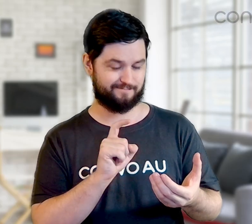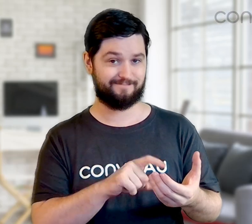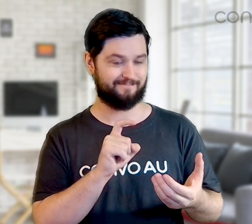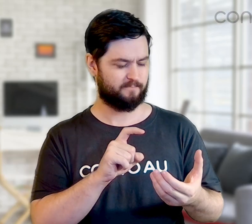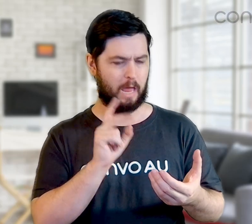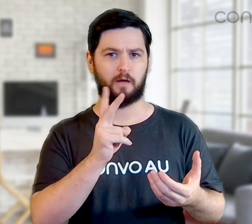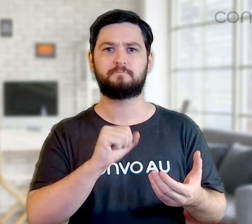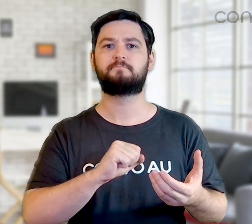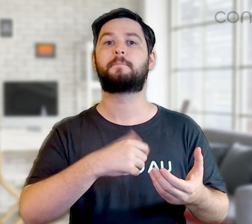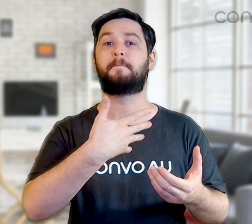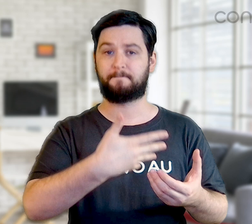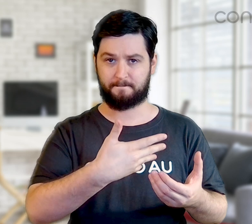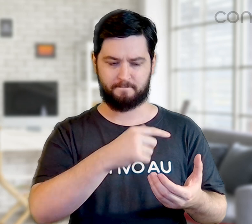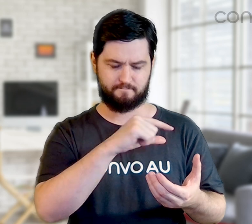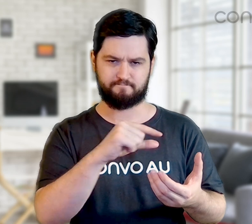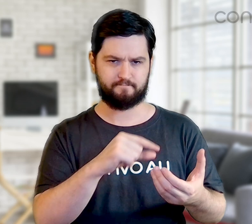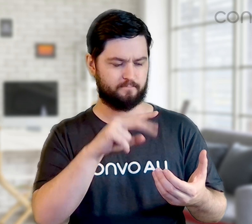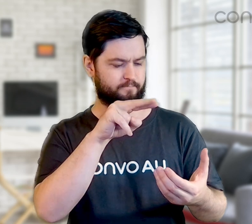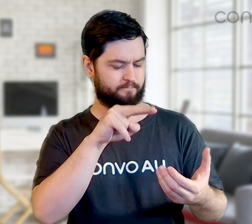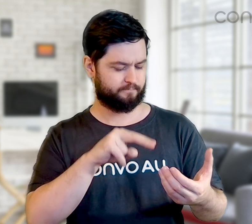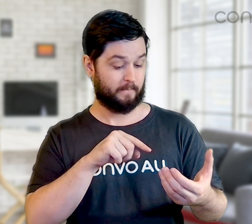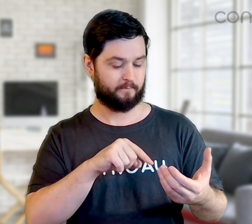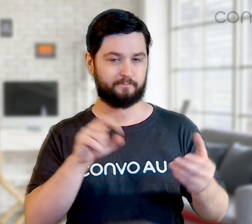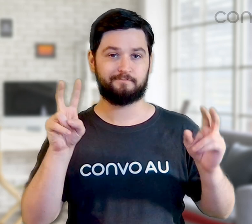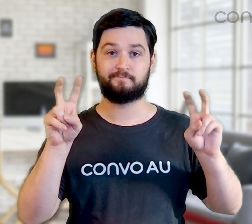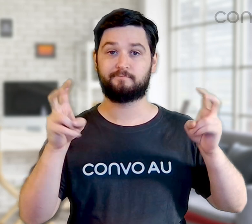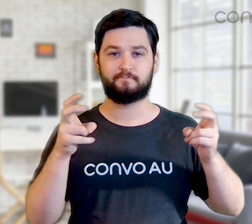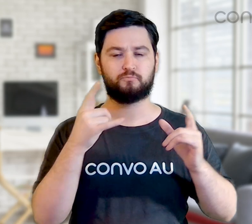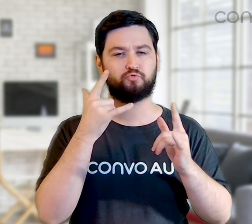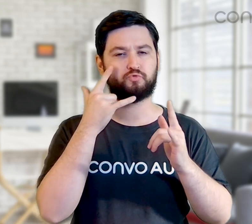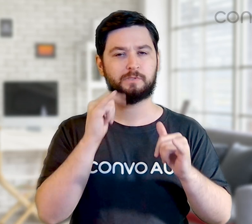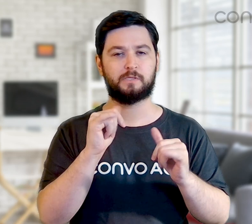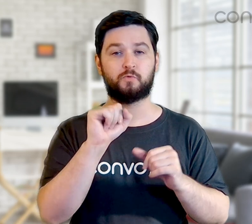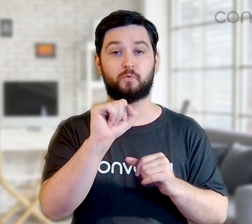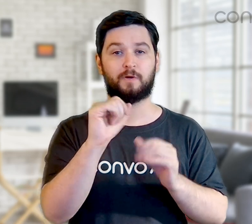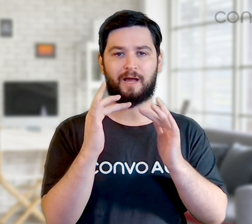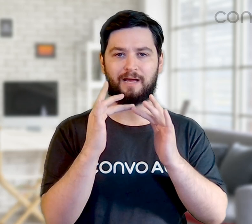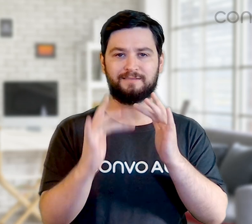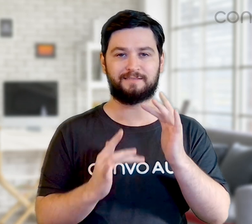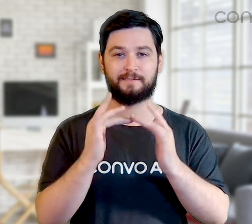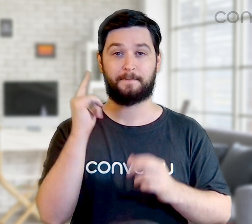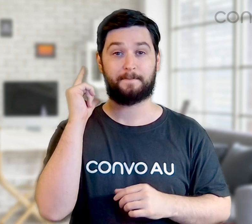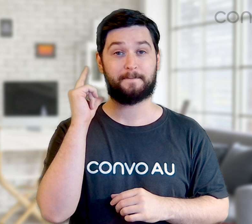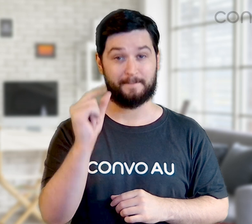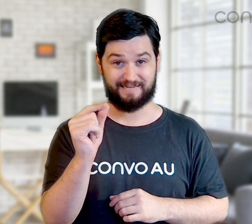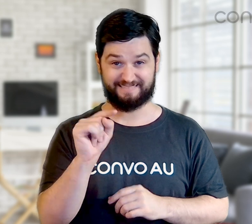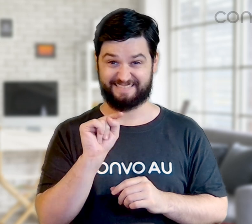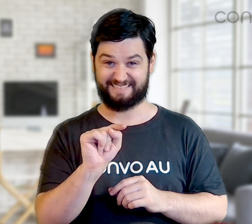and then tapping on the ‘Check your internet speed’ button.